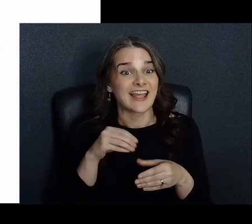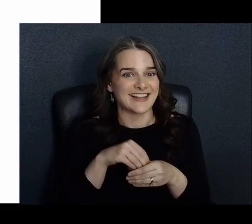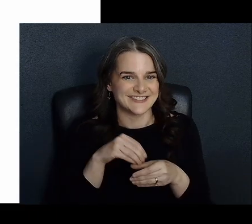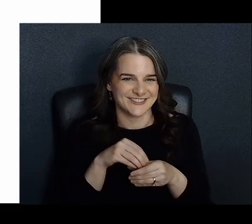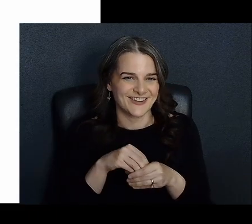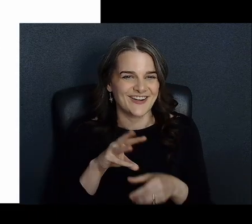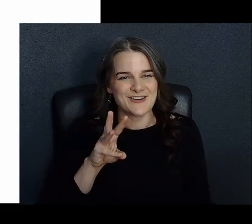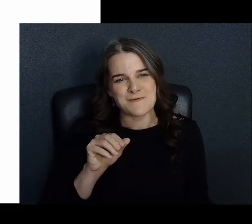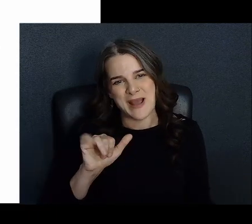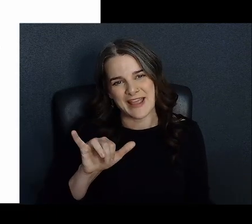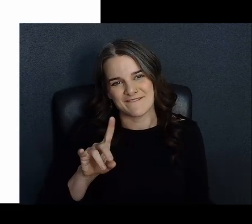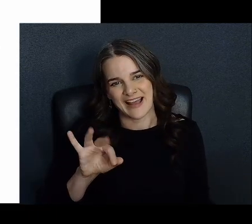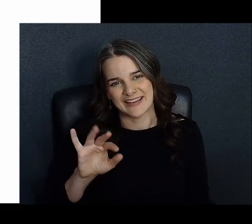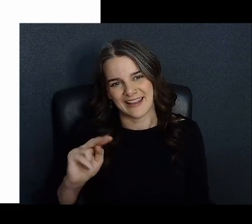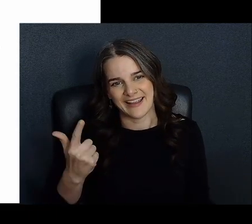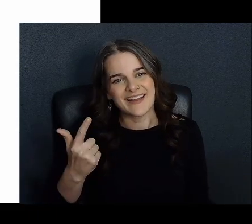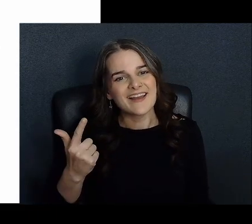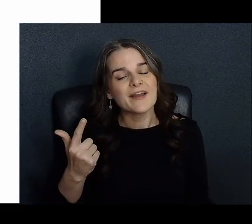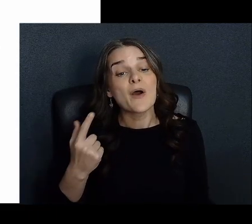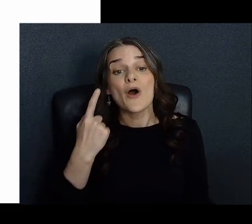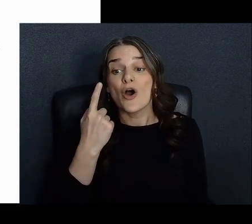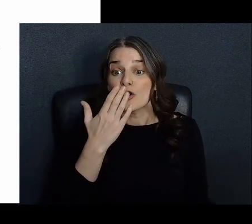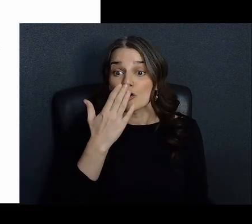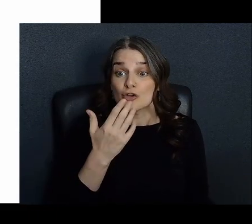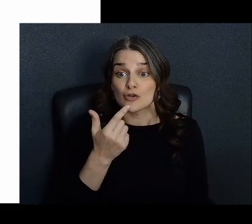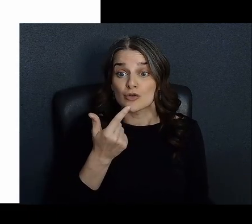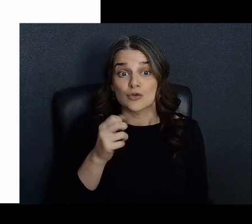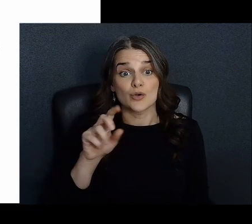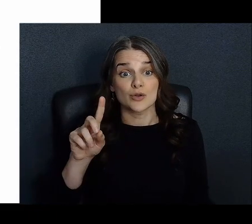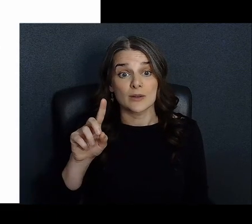Good Maps is one of the apps that I actually tried out when I was at a conference.